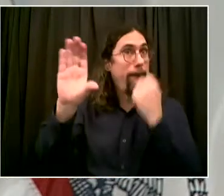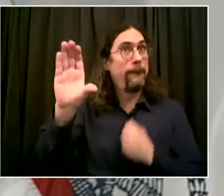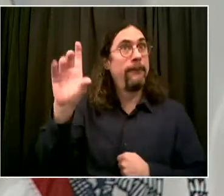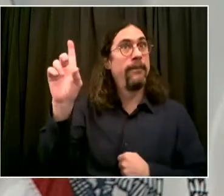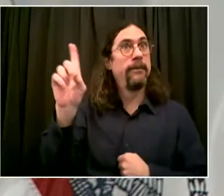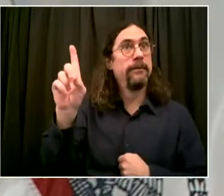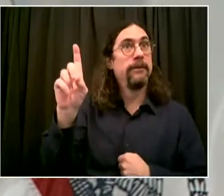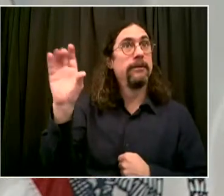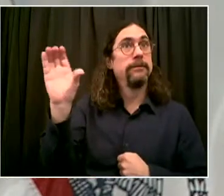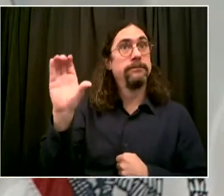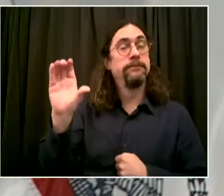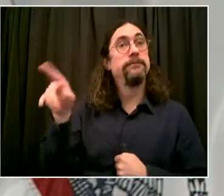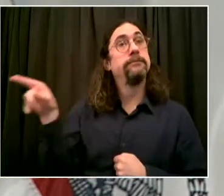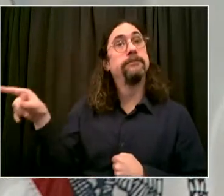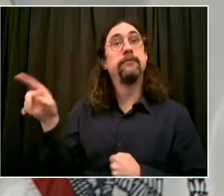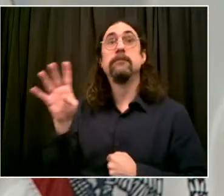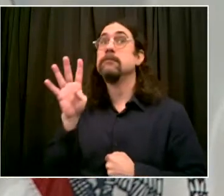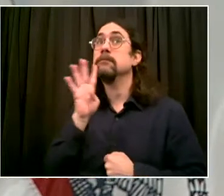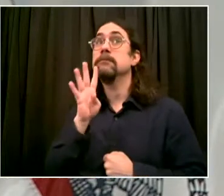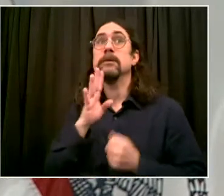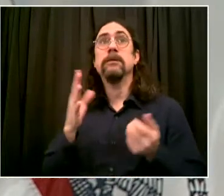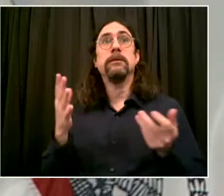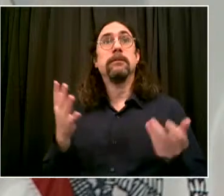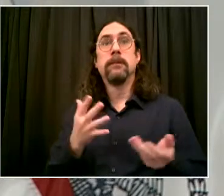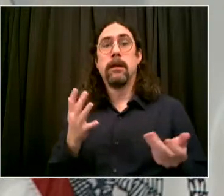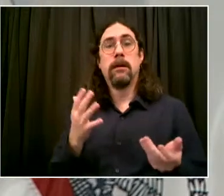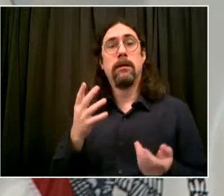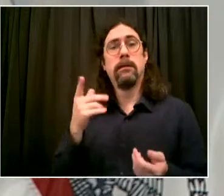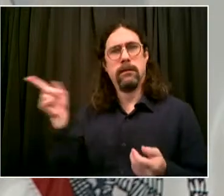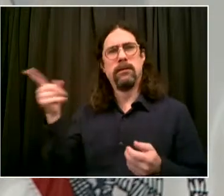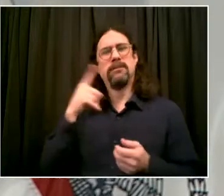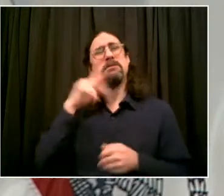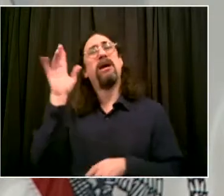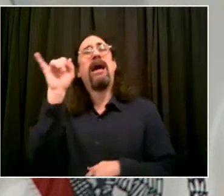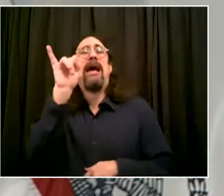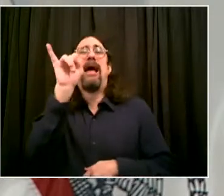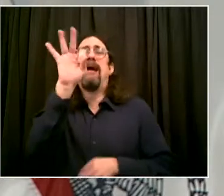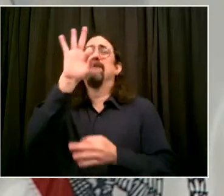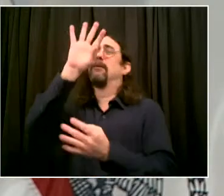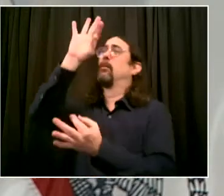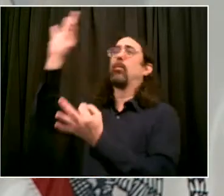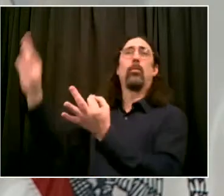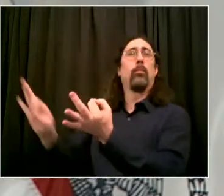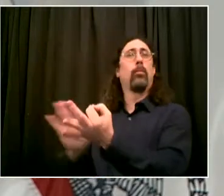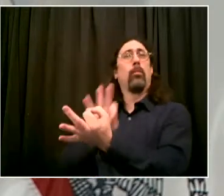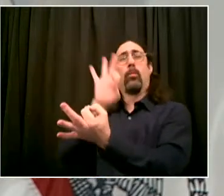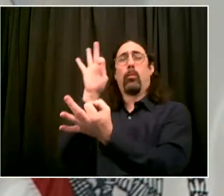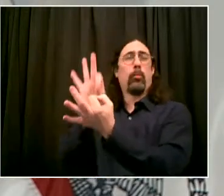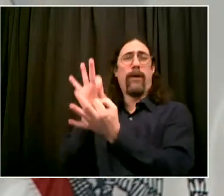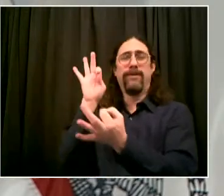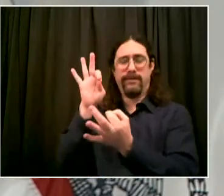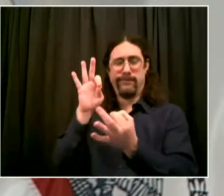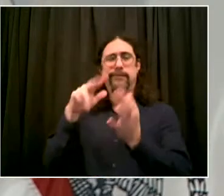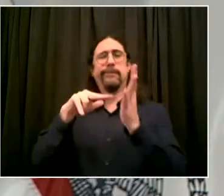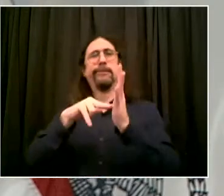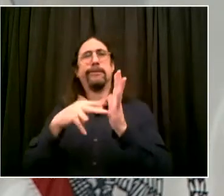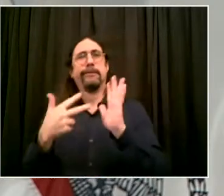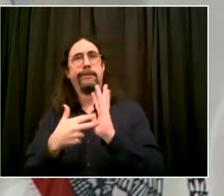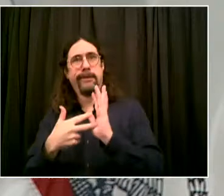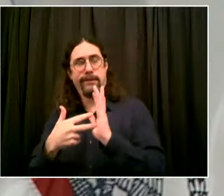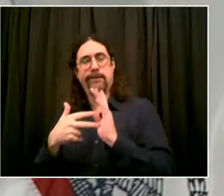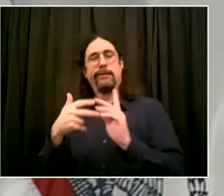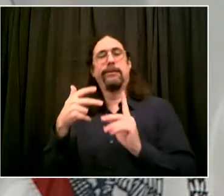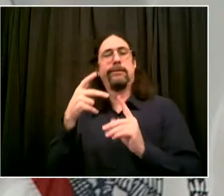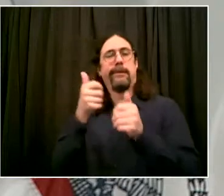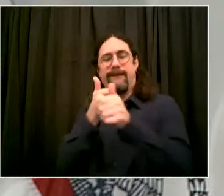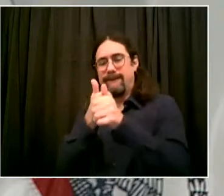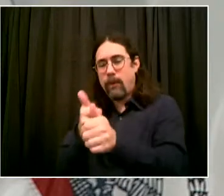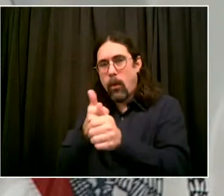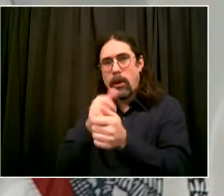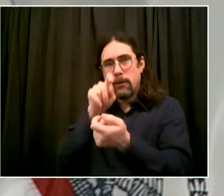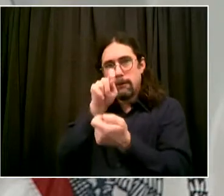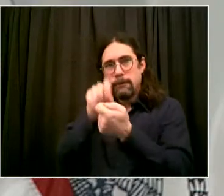THE EXACT DAY